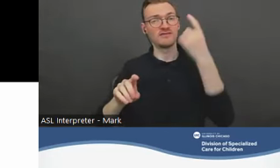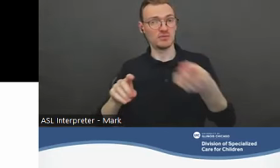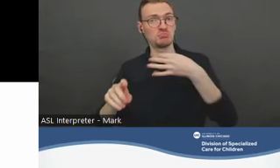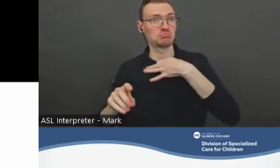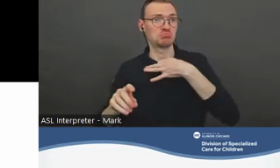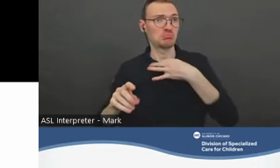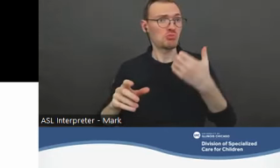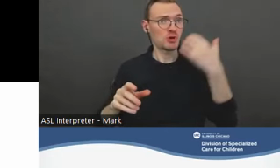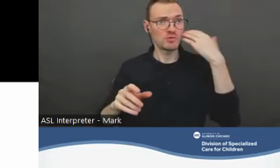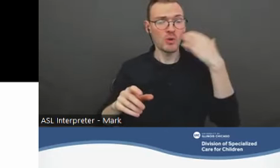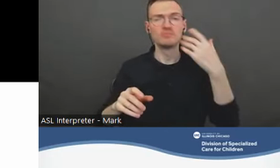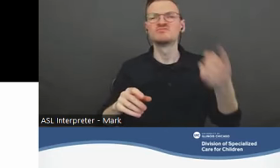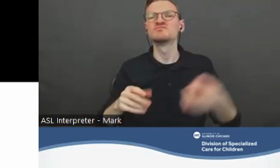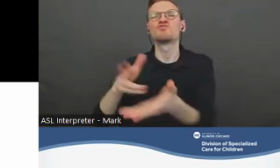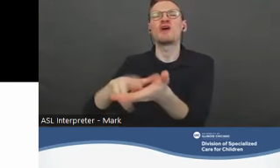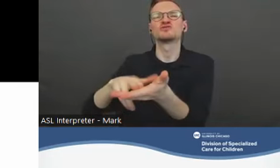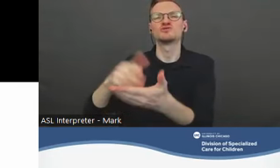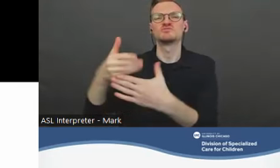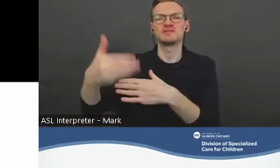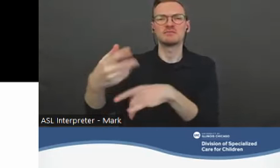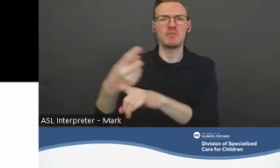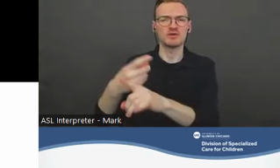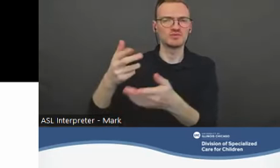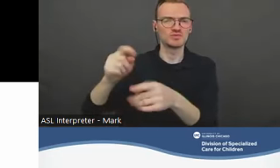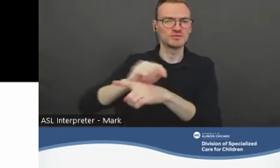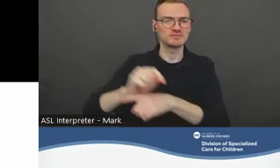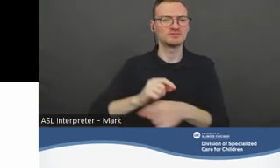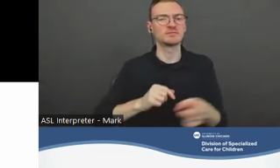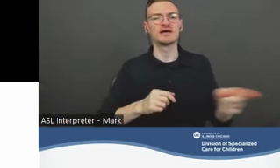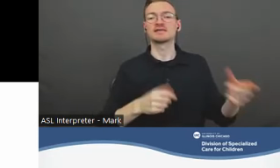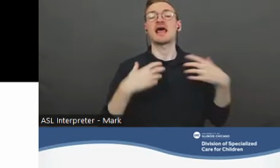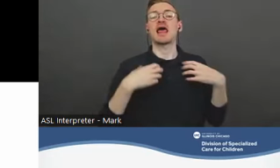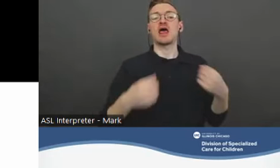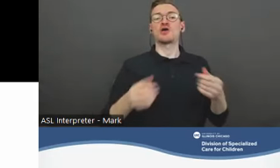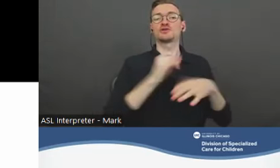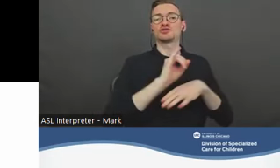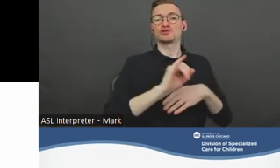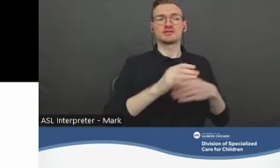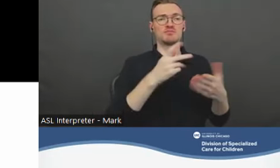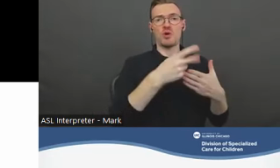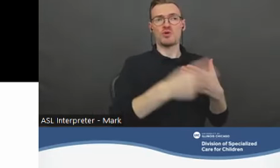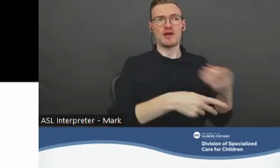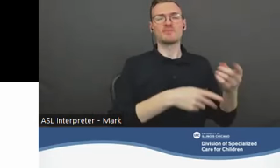Medicaid is a health insurance program that is run by the State, Medicaid is for eligible